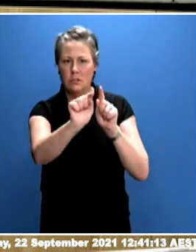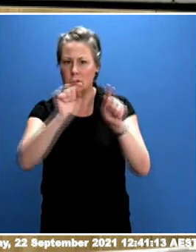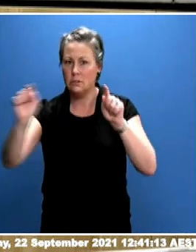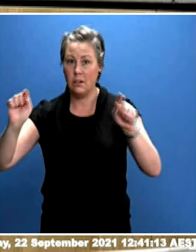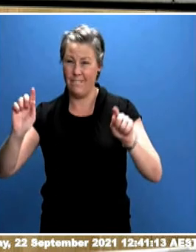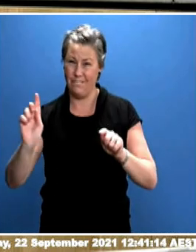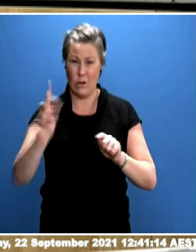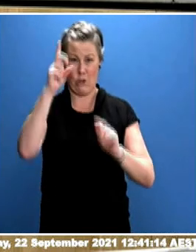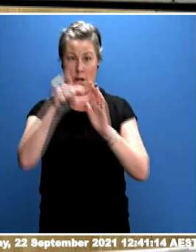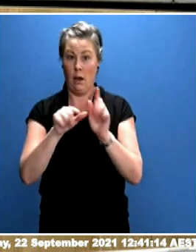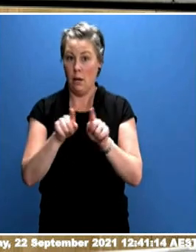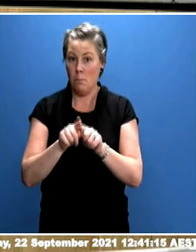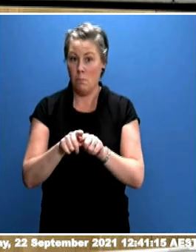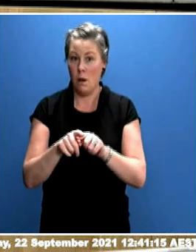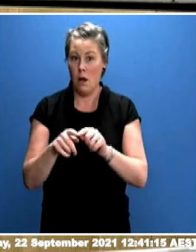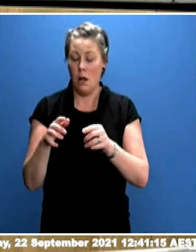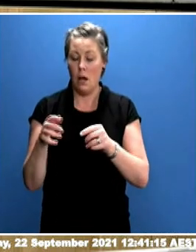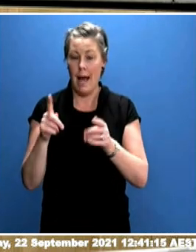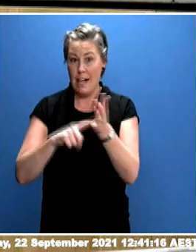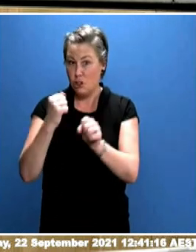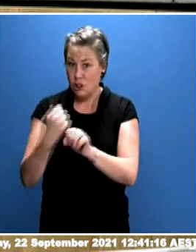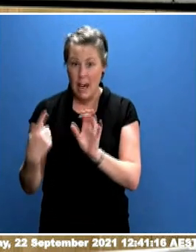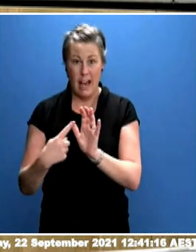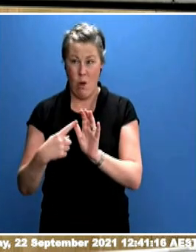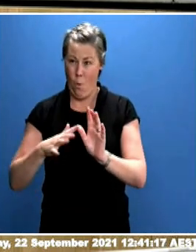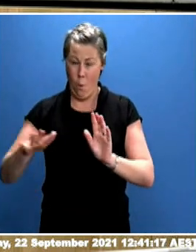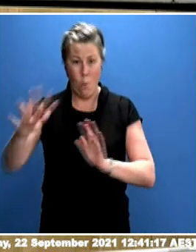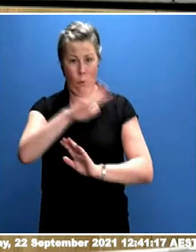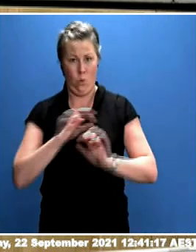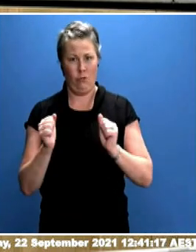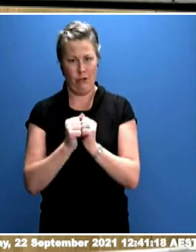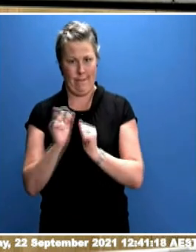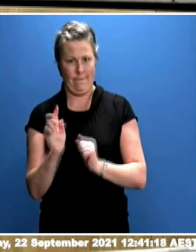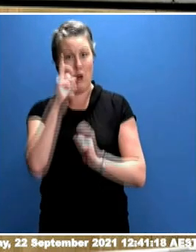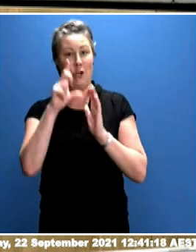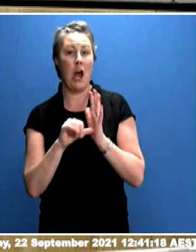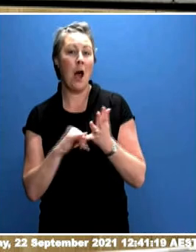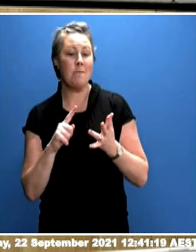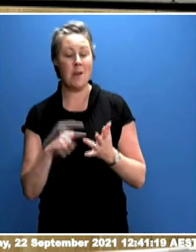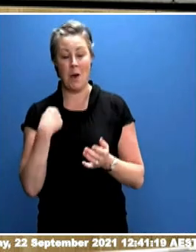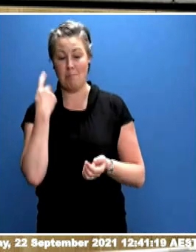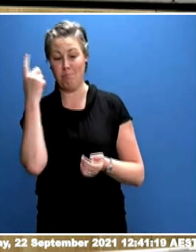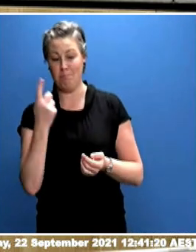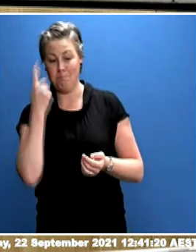local government, and so we will watch with interest around the development and